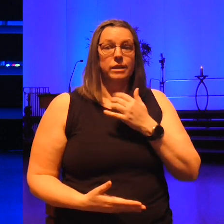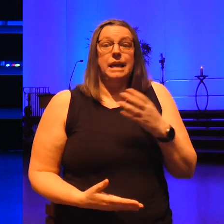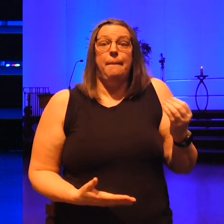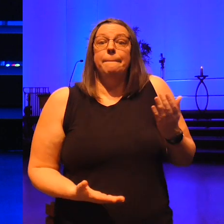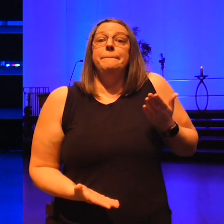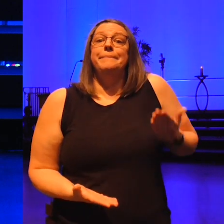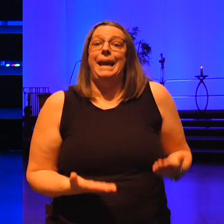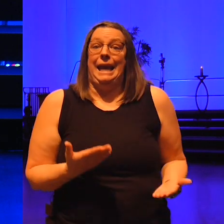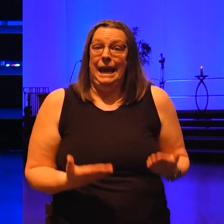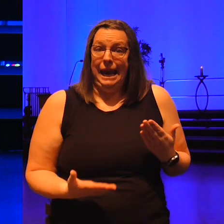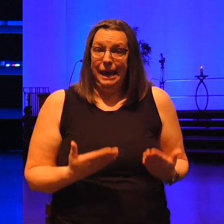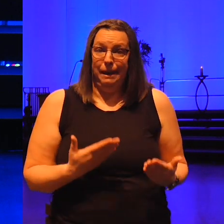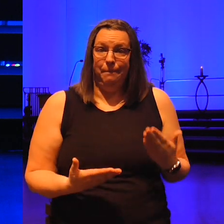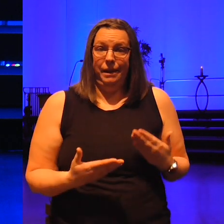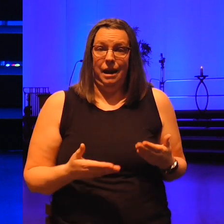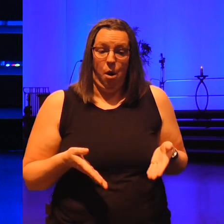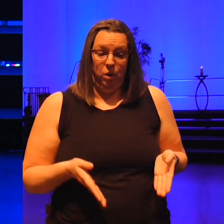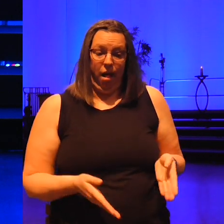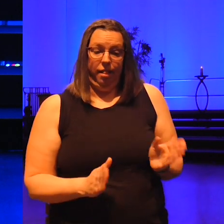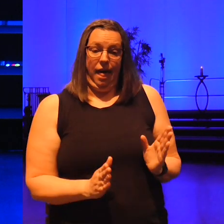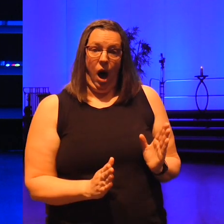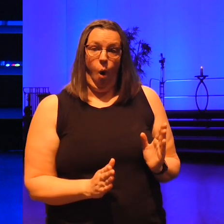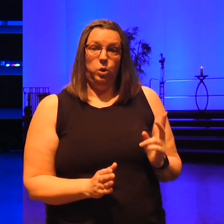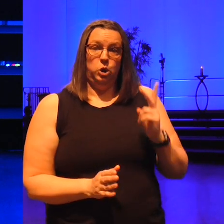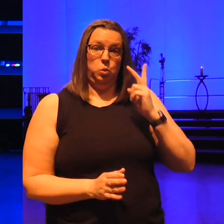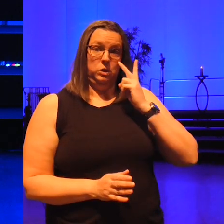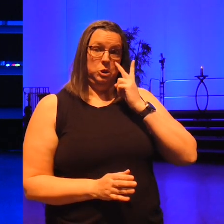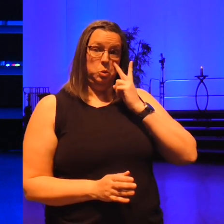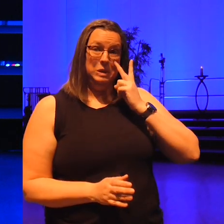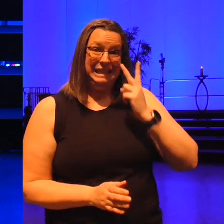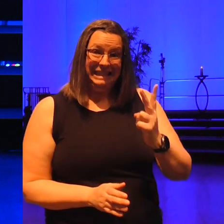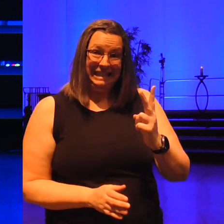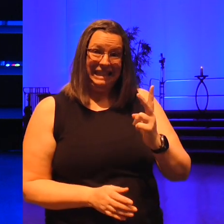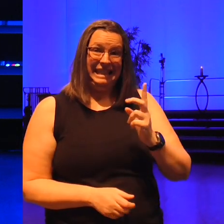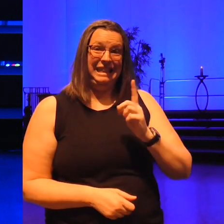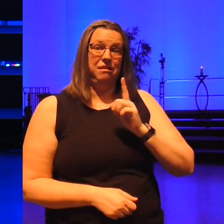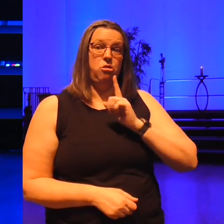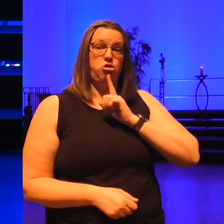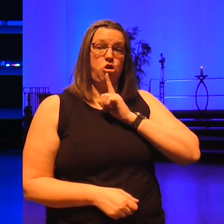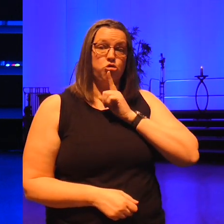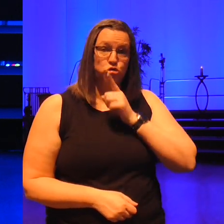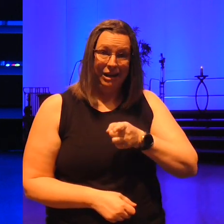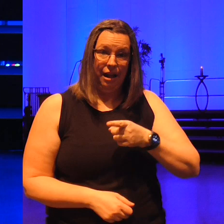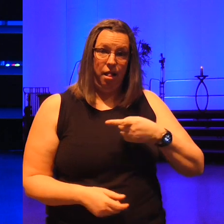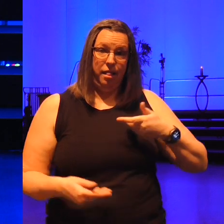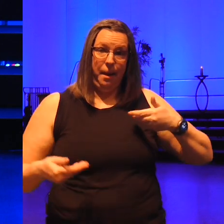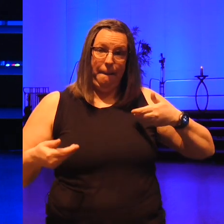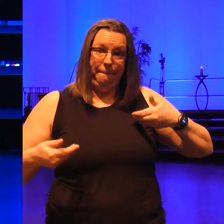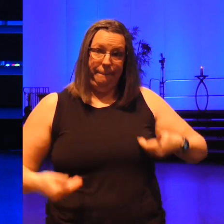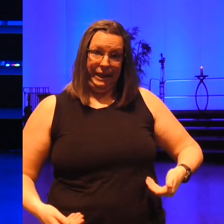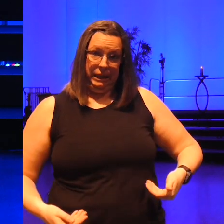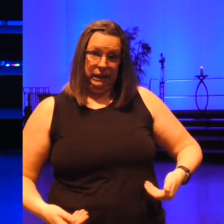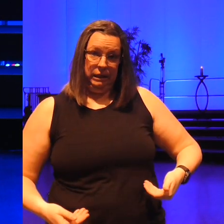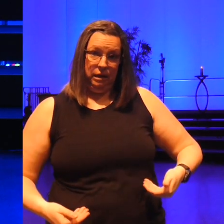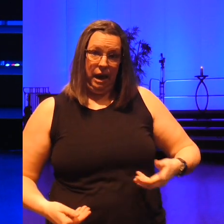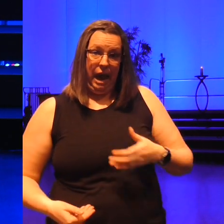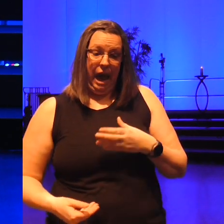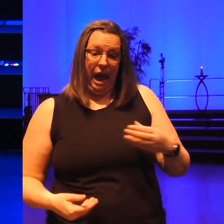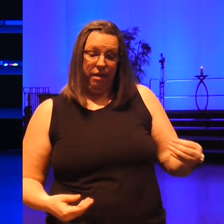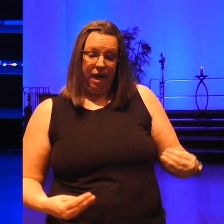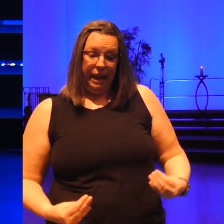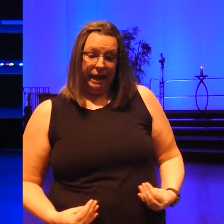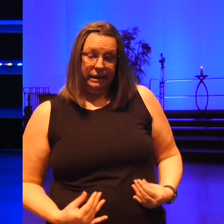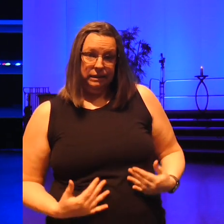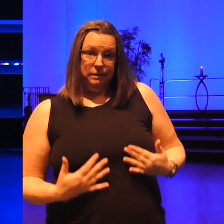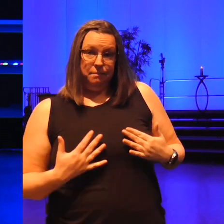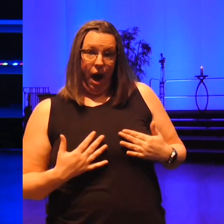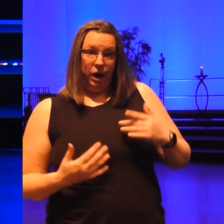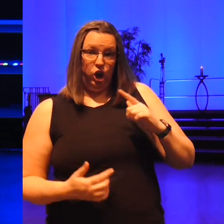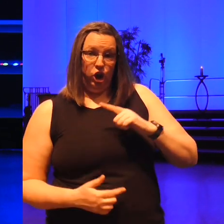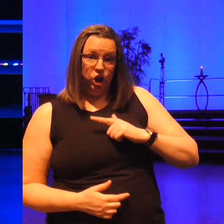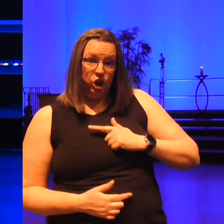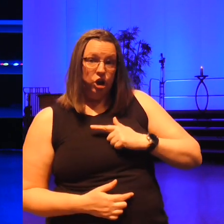might allow you to see the real me and perhaps inspire you to see the real you and accept